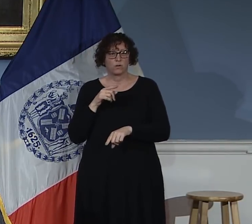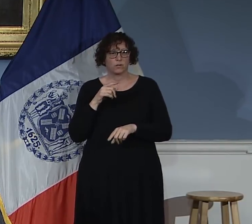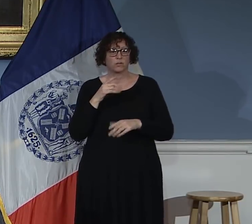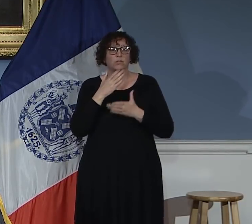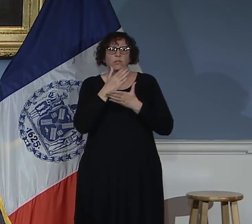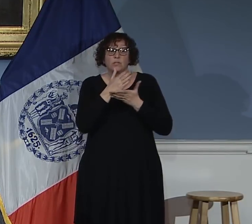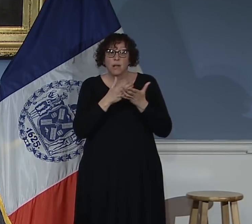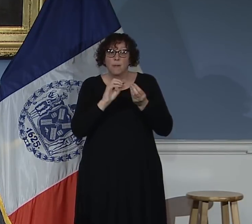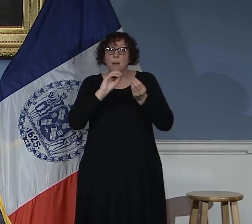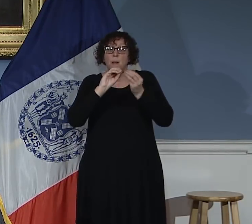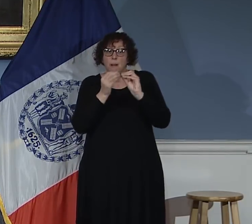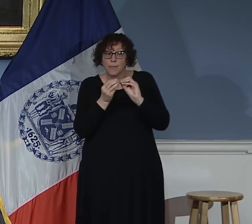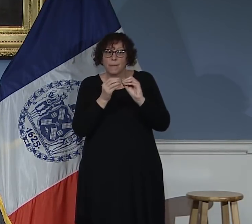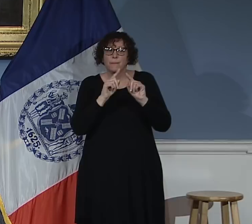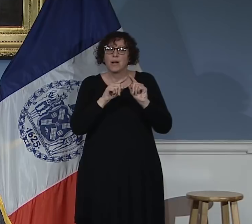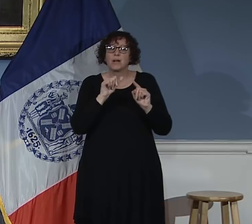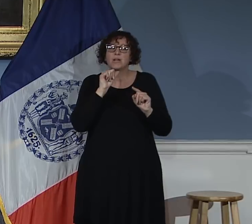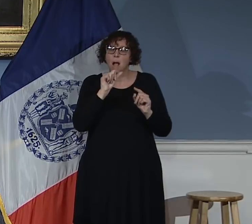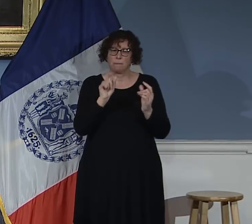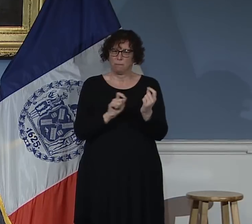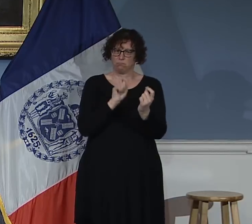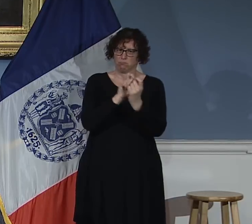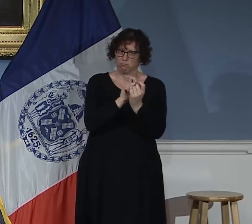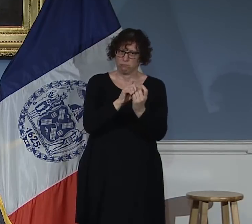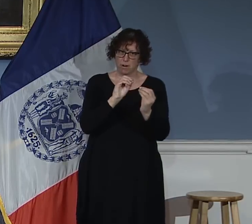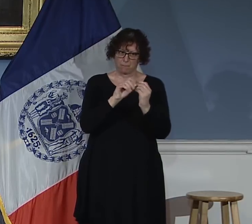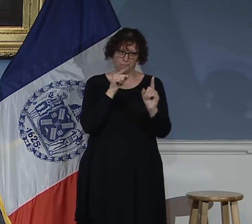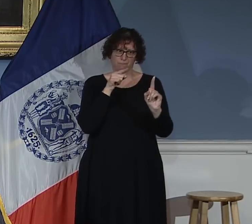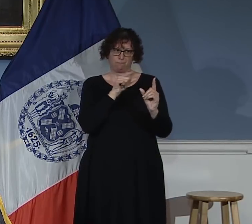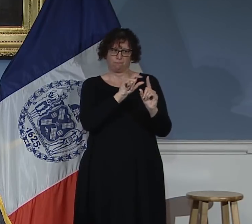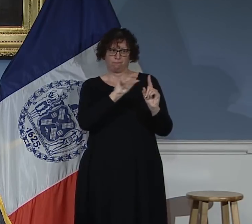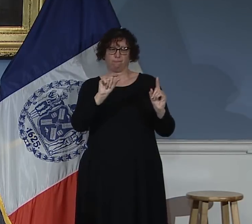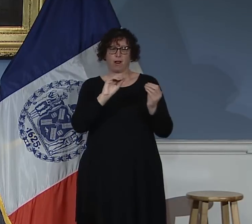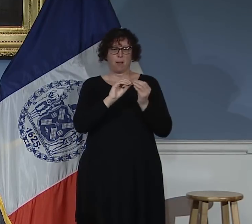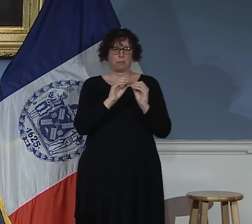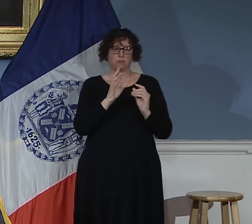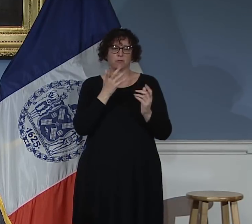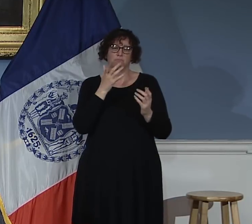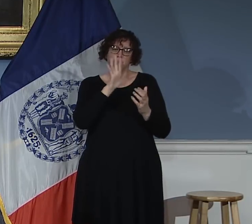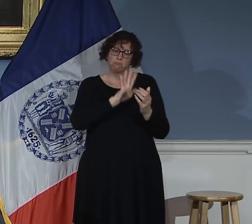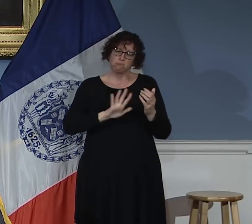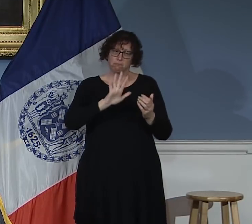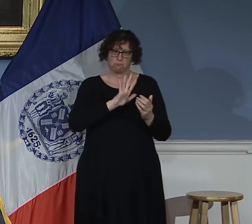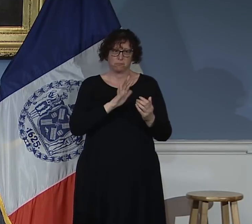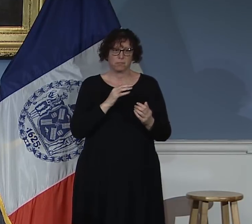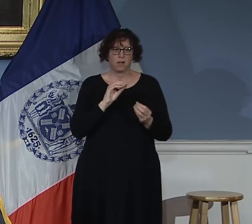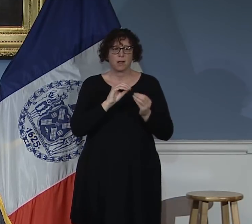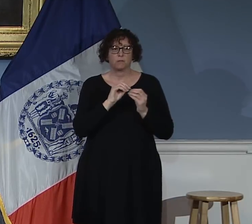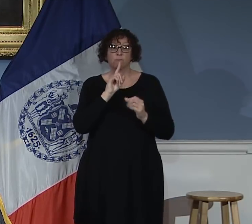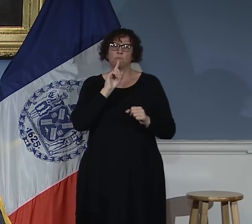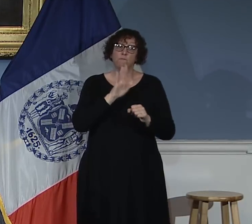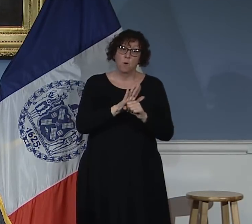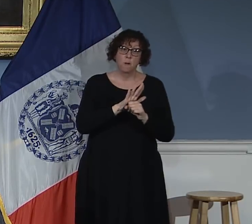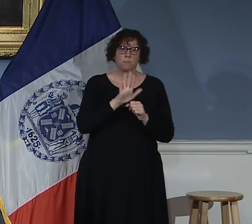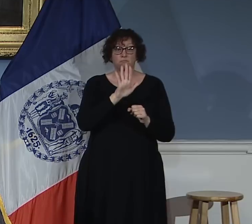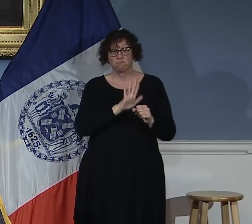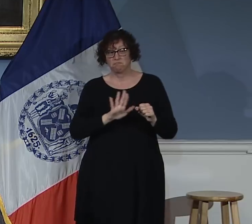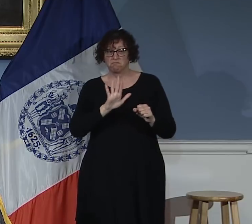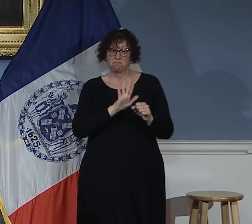HEPLFU BLUT NOT PERFECT. JUST BEAR WITH ME. THE LAST